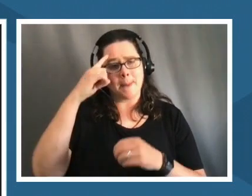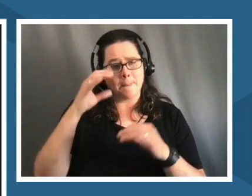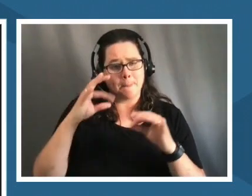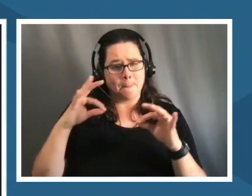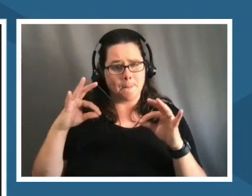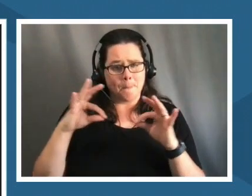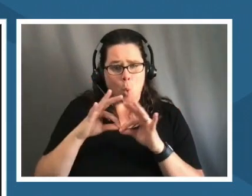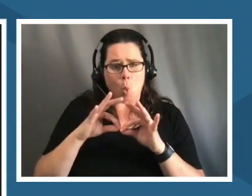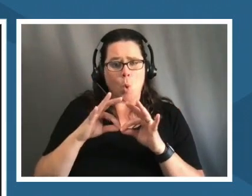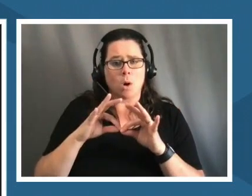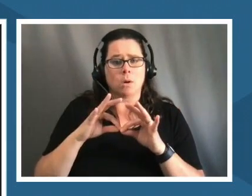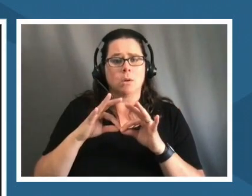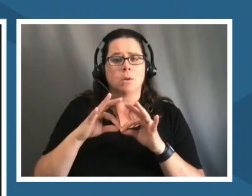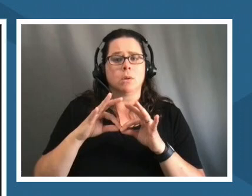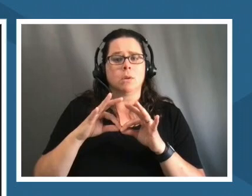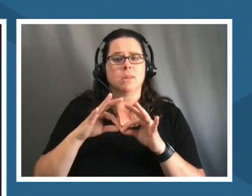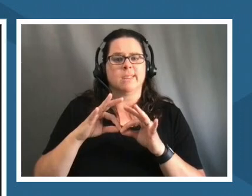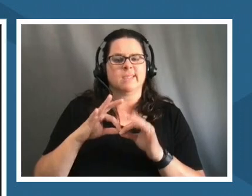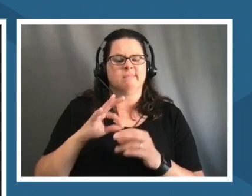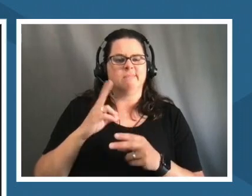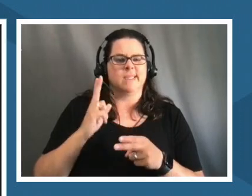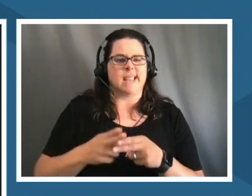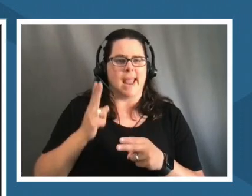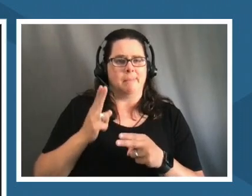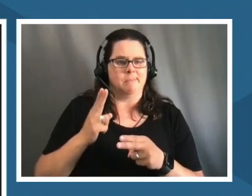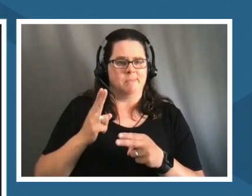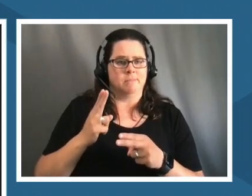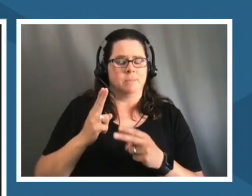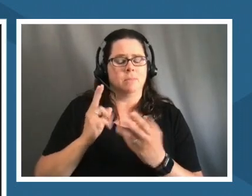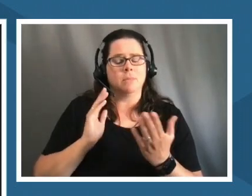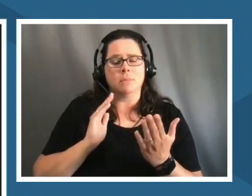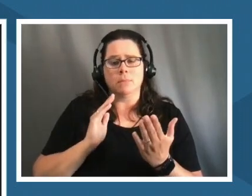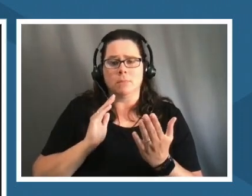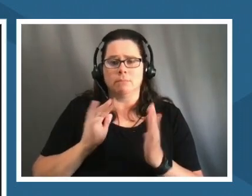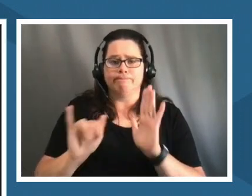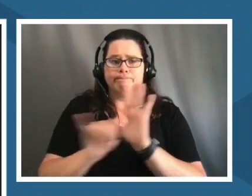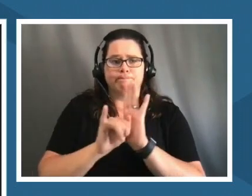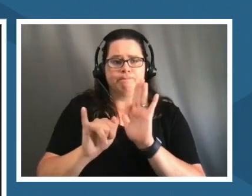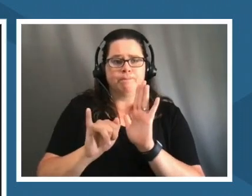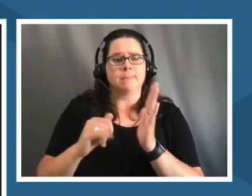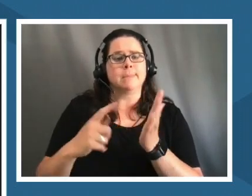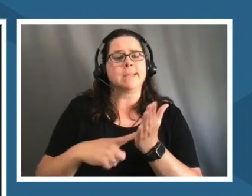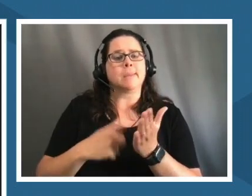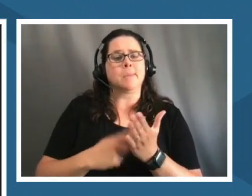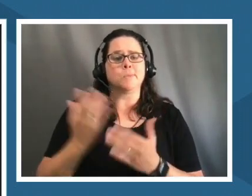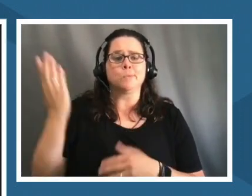just just name it i think so many times we just sort of can overlook things and